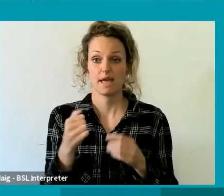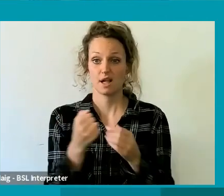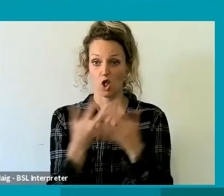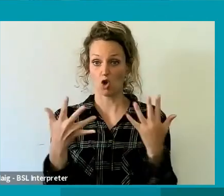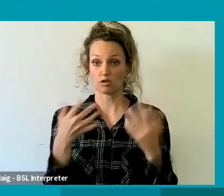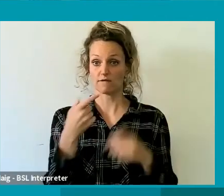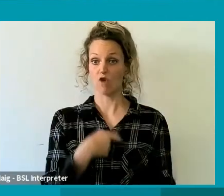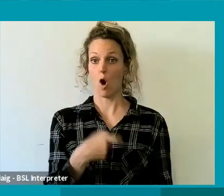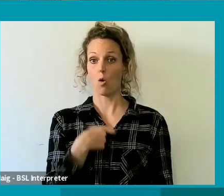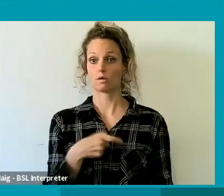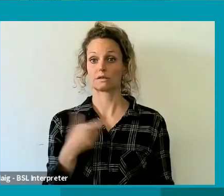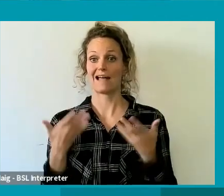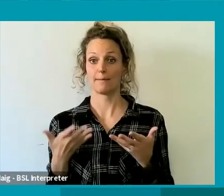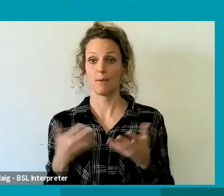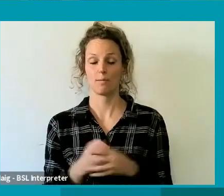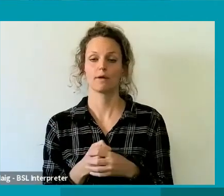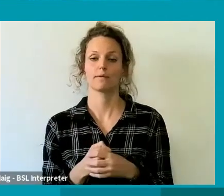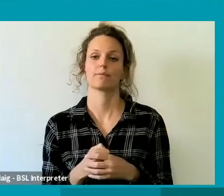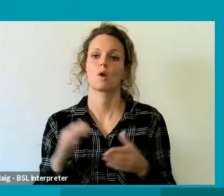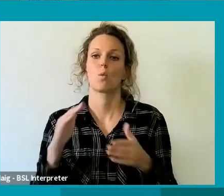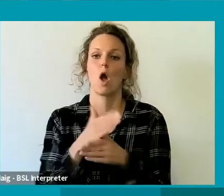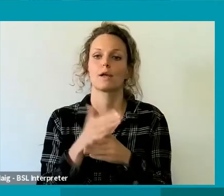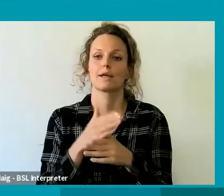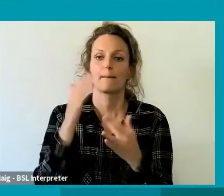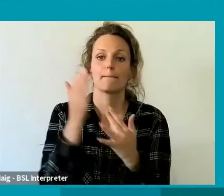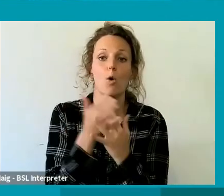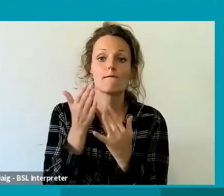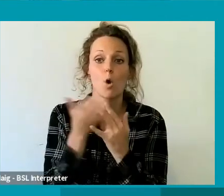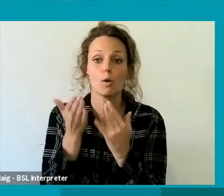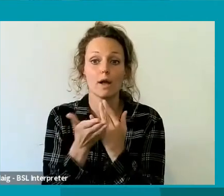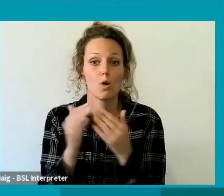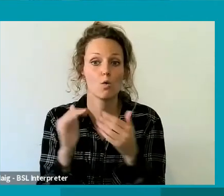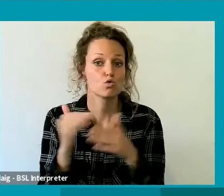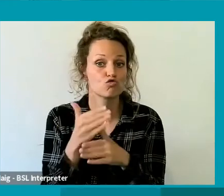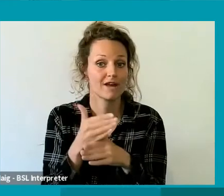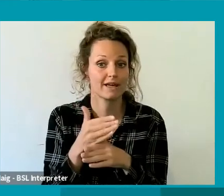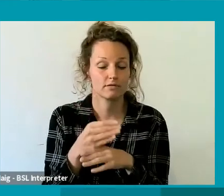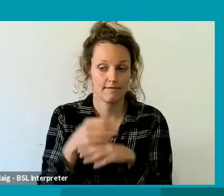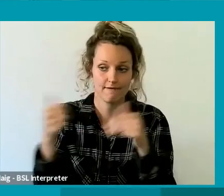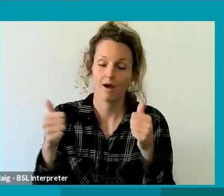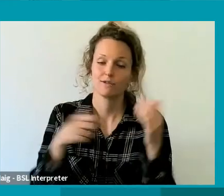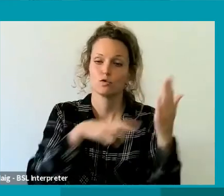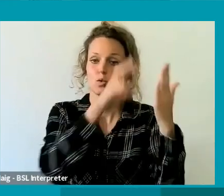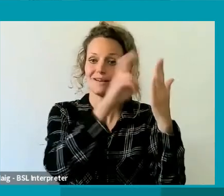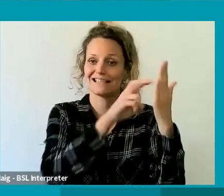Maybe you're working in portfolio careers. It's absolutely fine to list each one of those jobs.